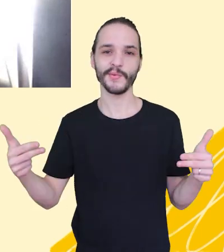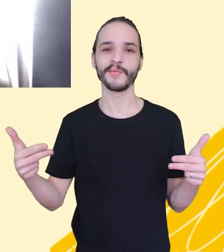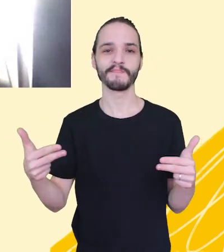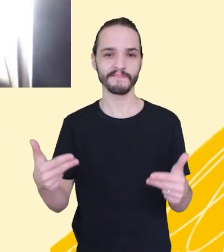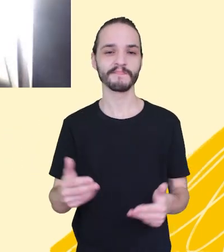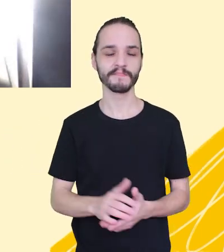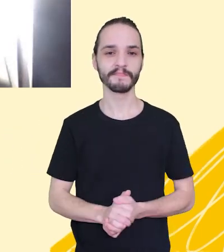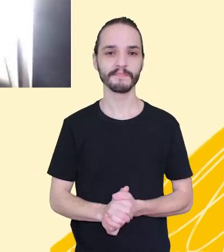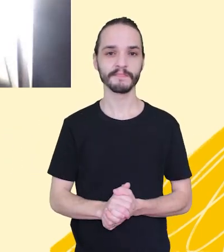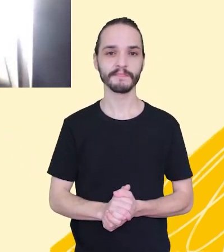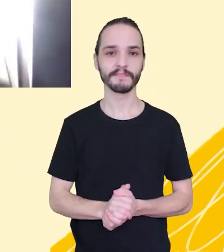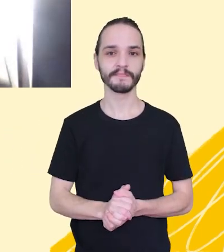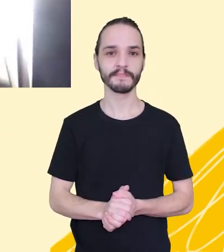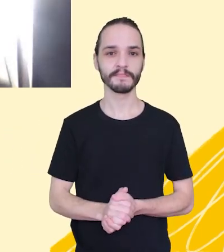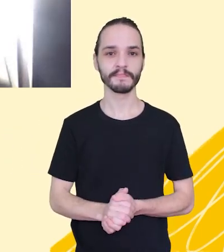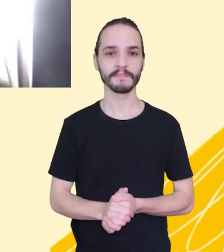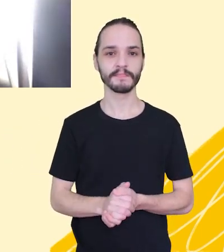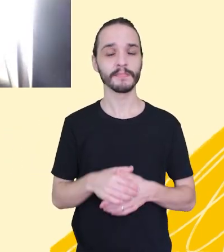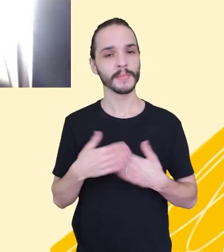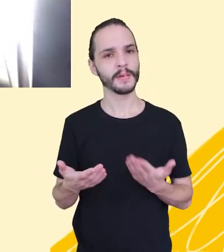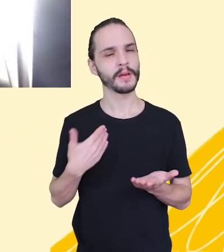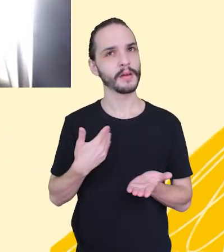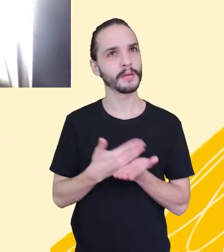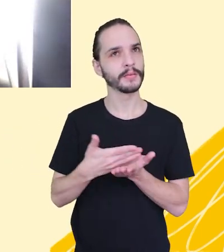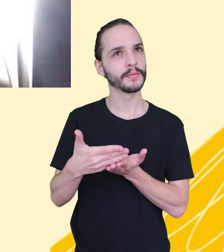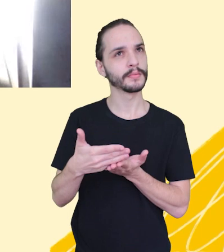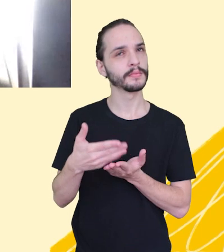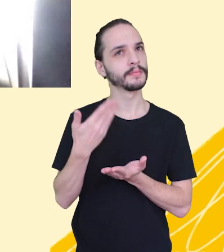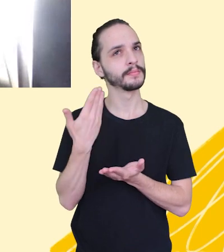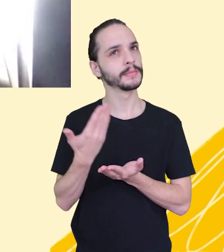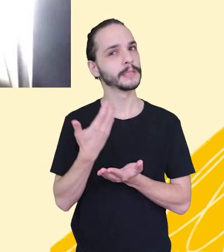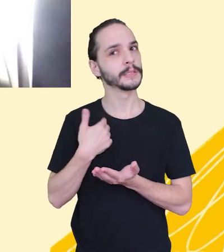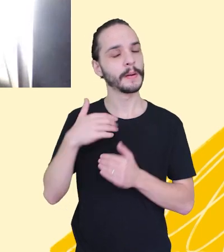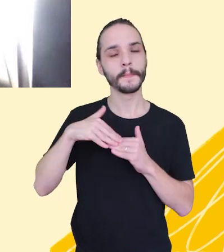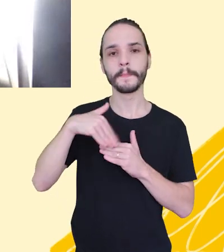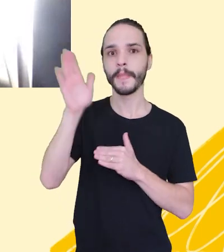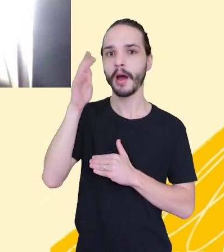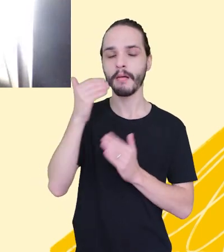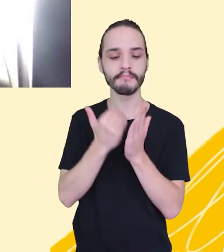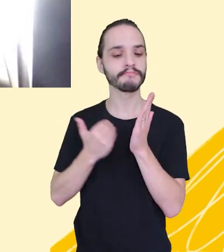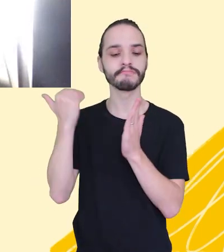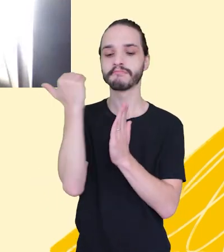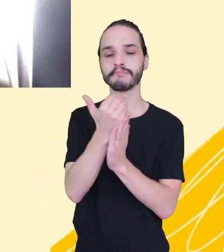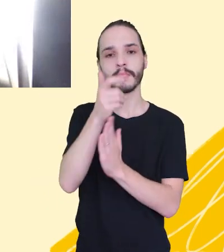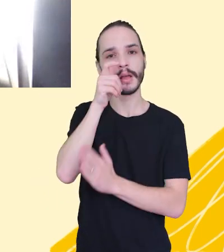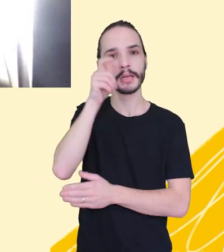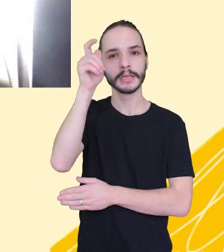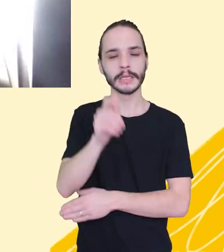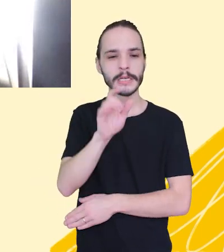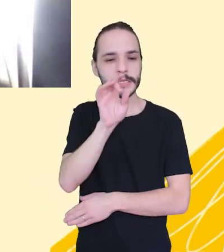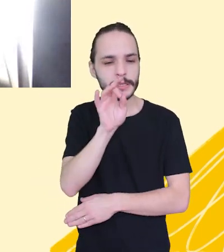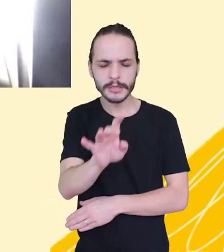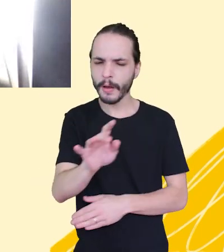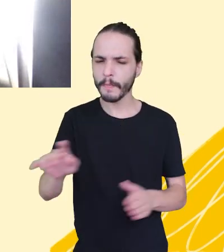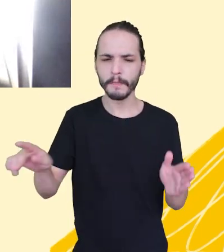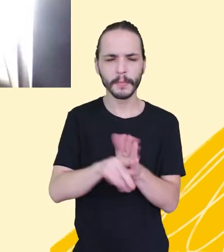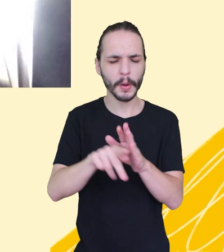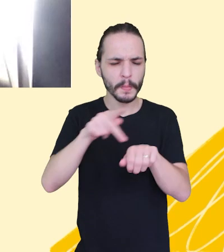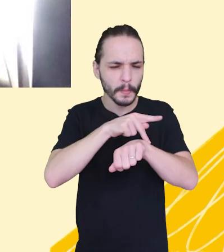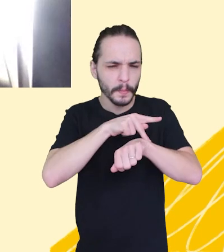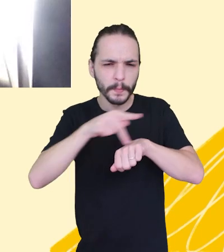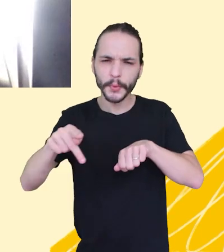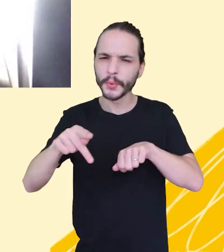And I started then to be more interested in showing just the pure action.